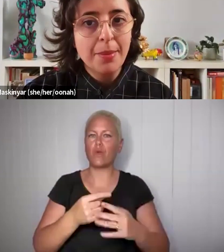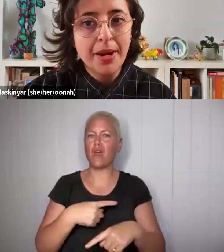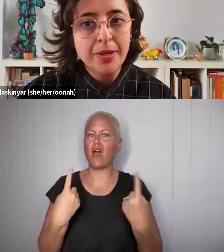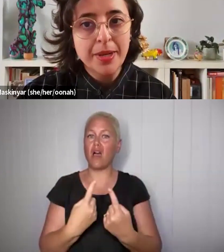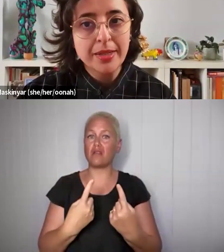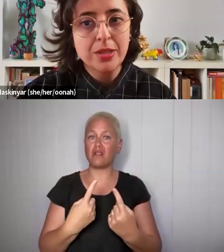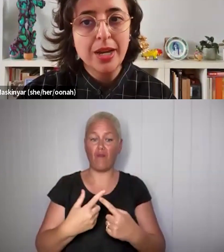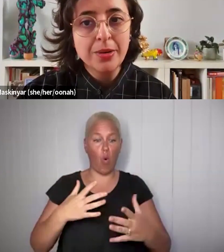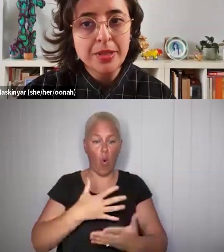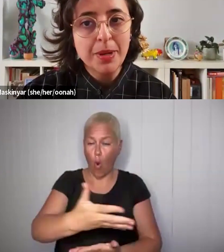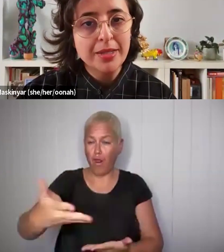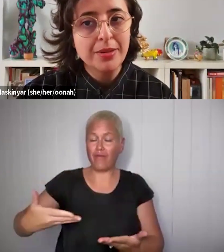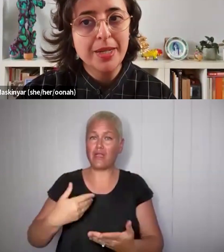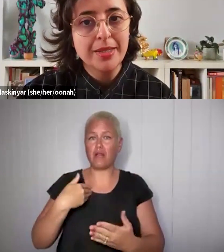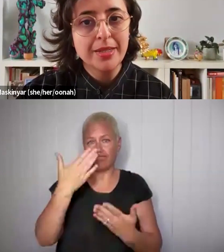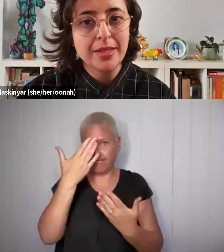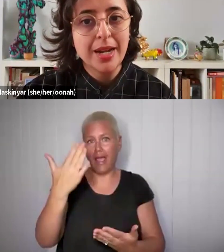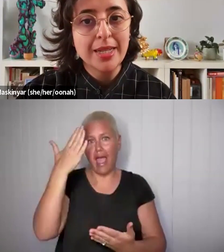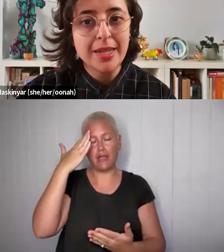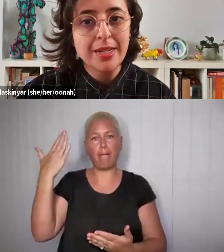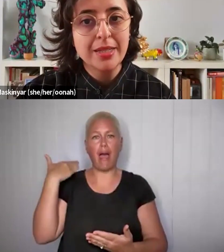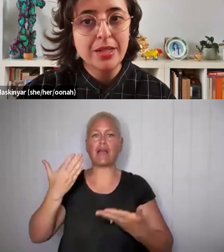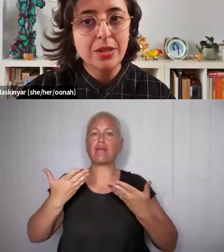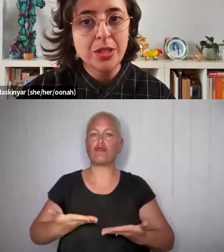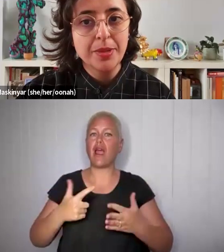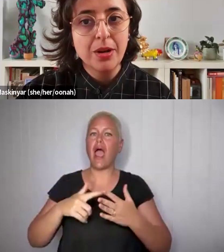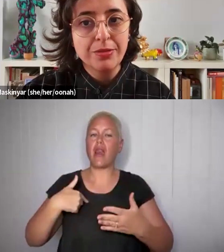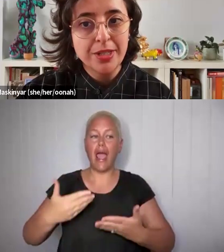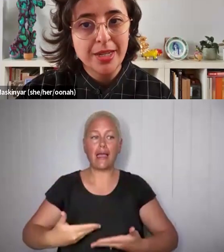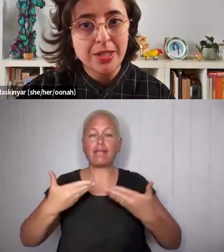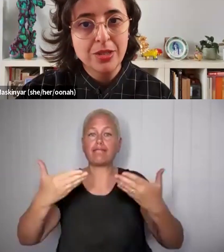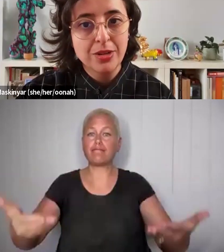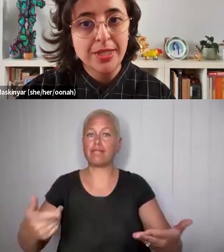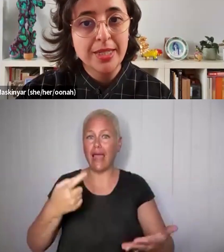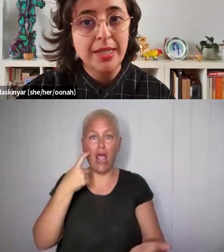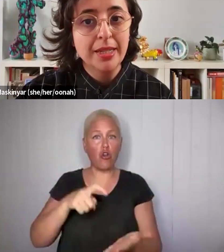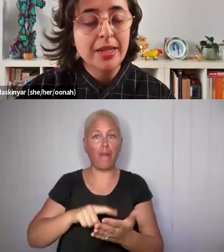I pay my respect to Elders past and present, and extend this acknowledgment of First Nations Sovereignty